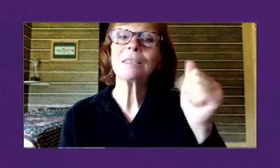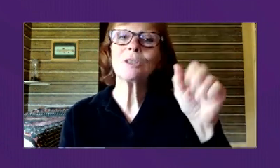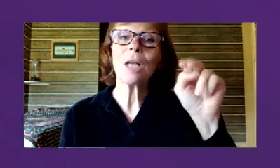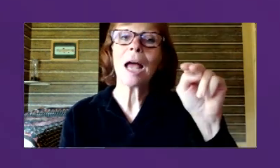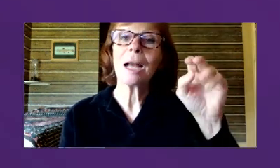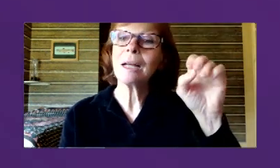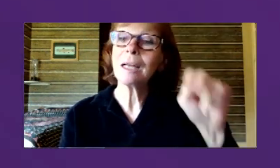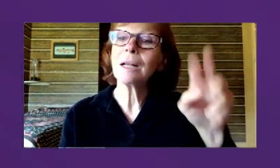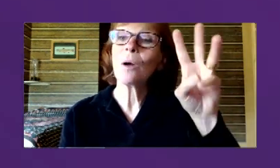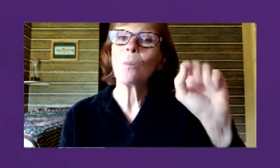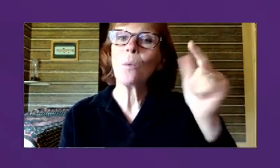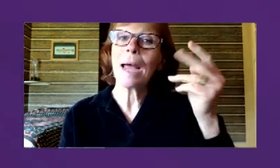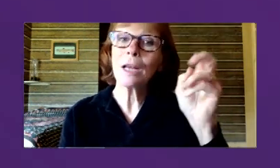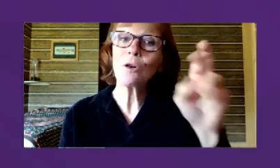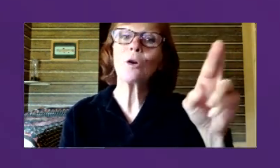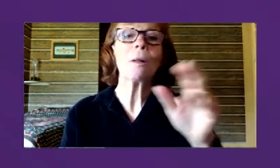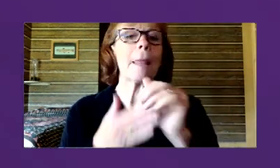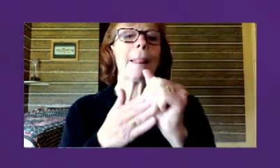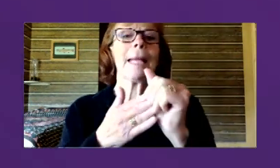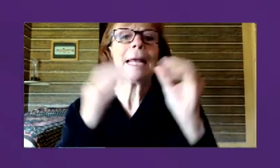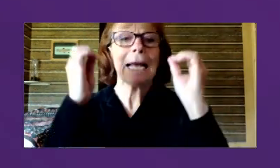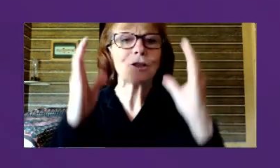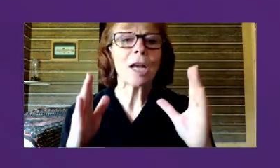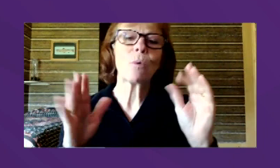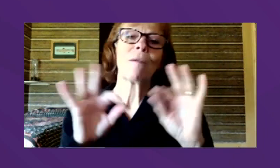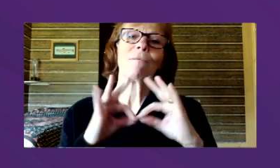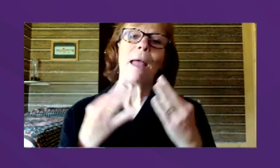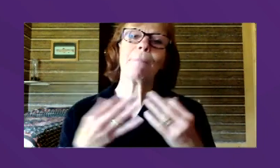lead museum educator with the Family and Youth Experiences team at NMAI.